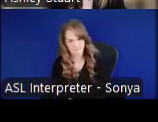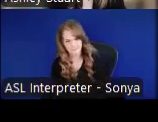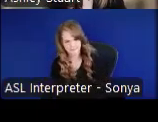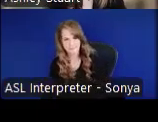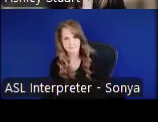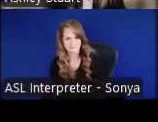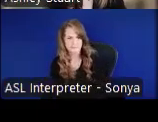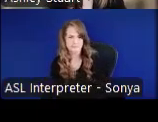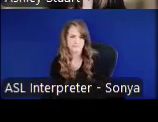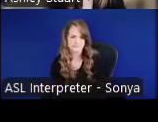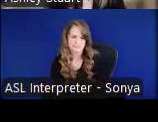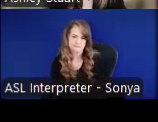yeah, it's time for bed.